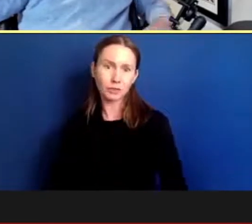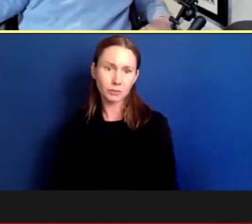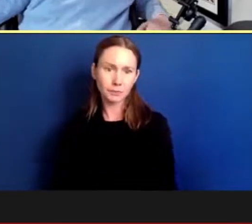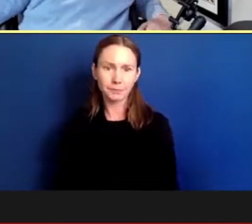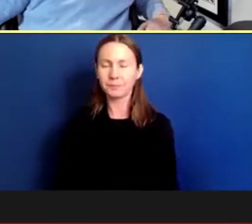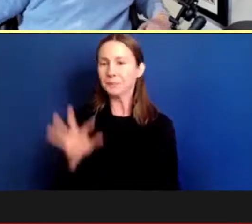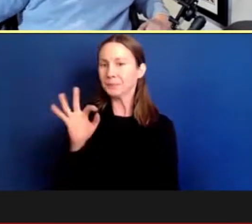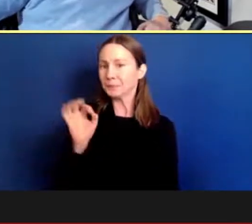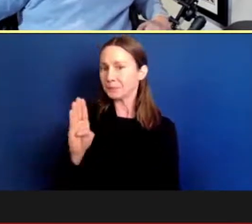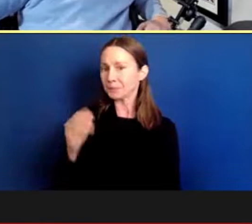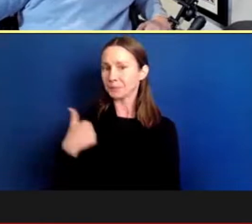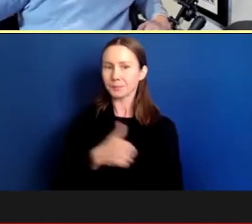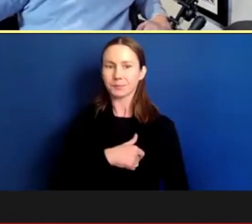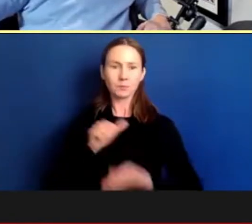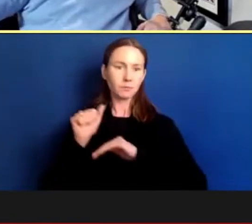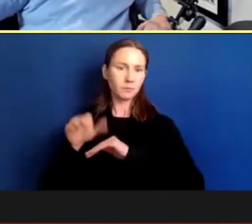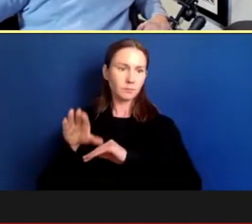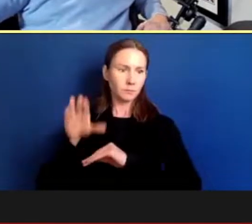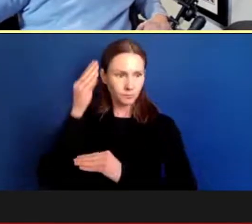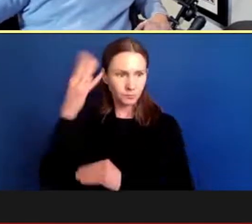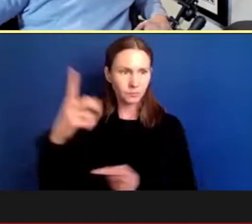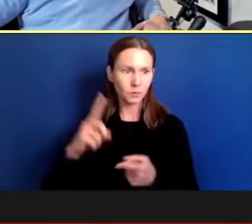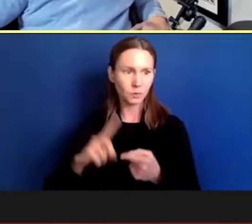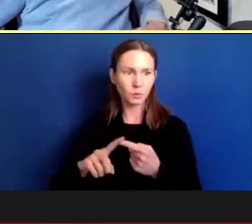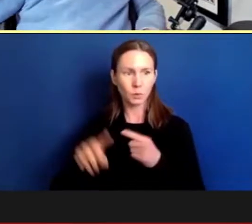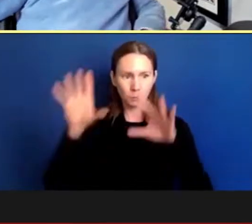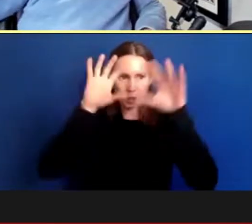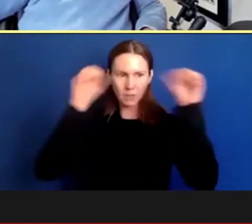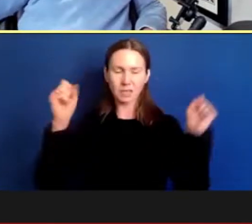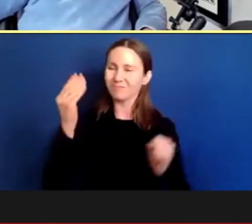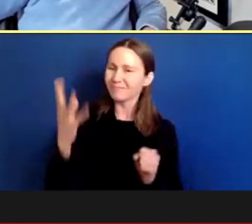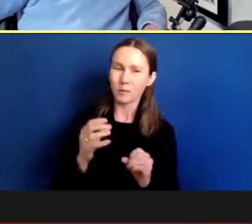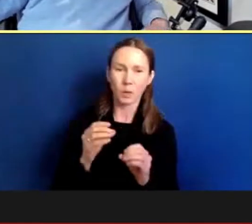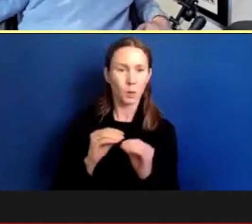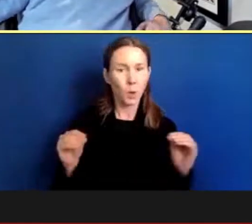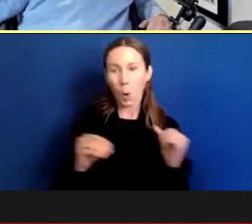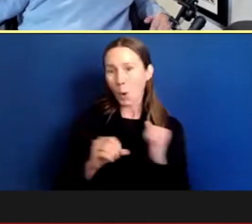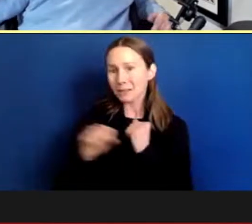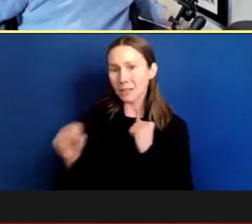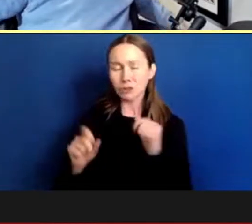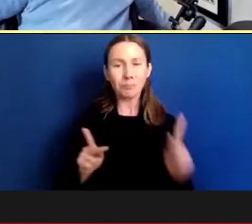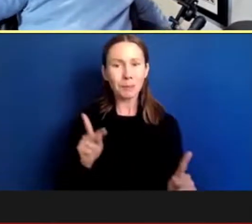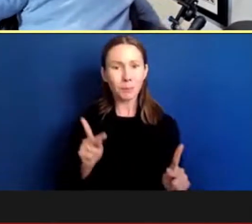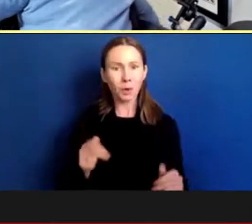and informed him, without exaggeration, the lives of people with disabilities hang in the balance,